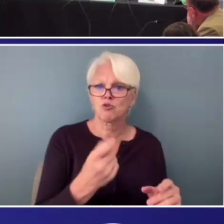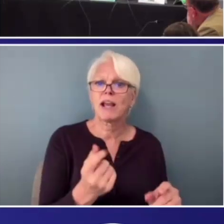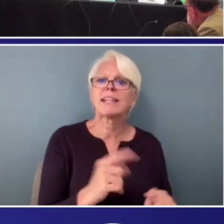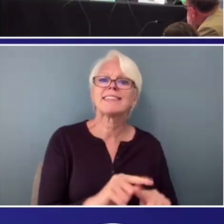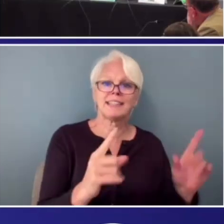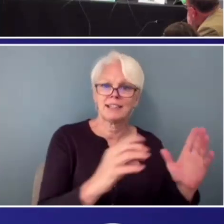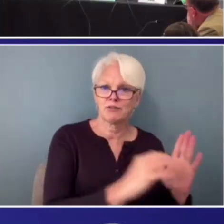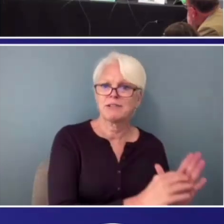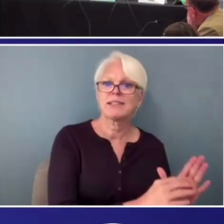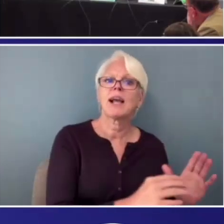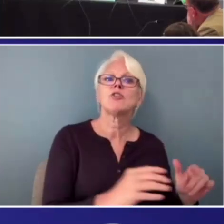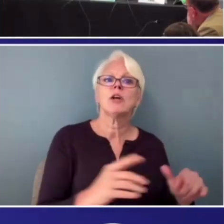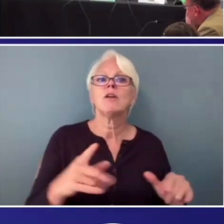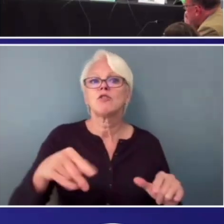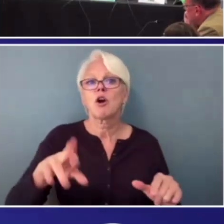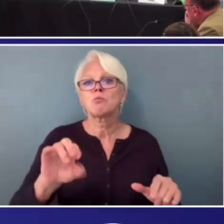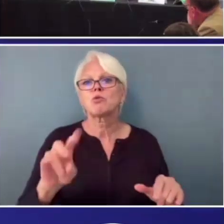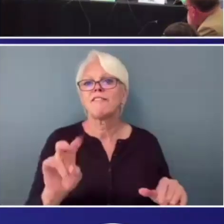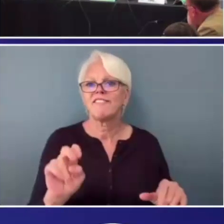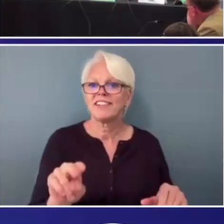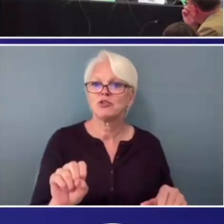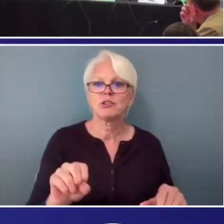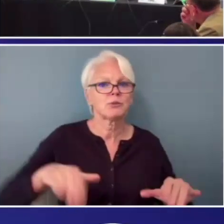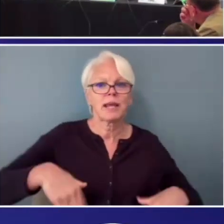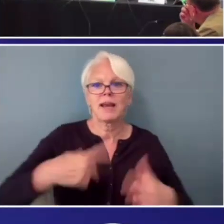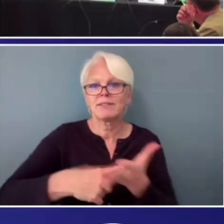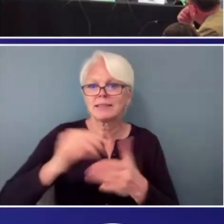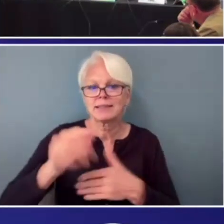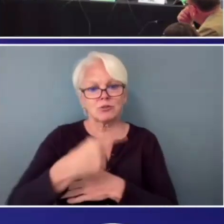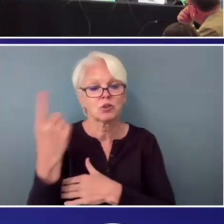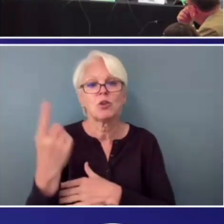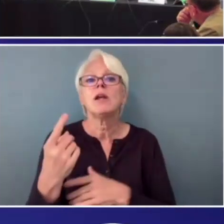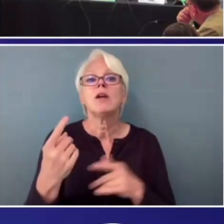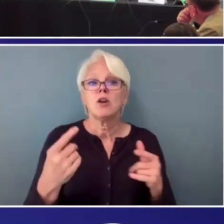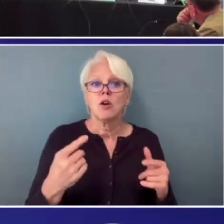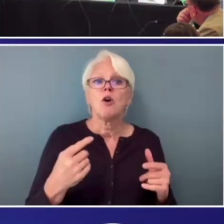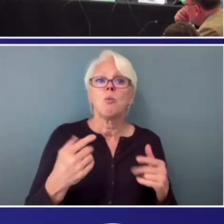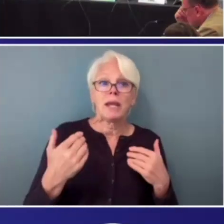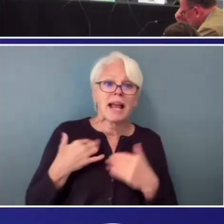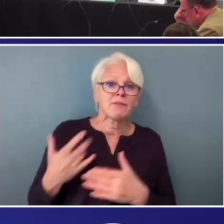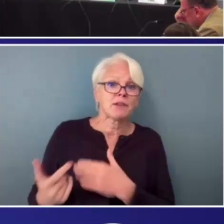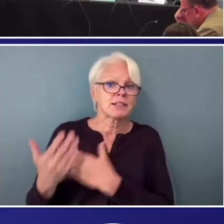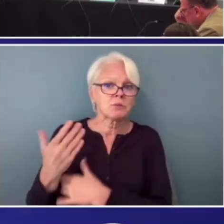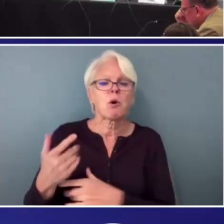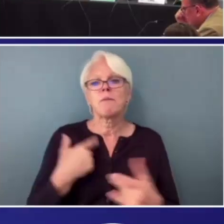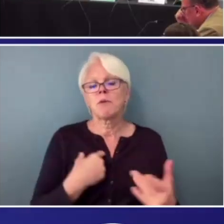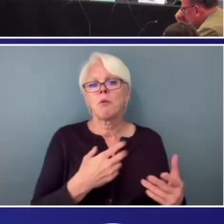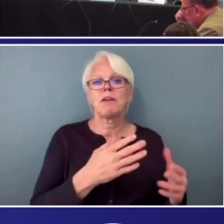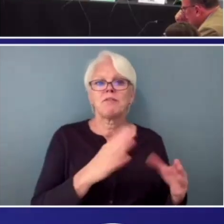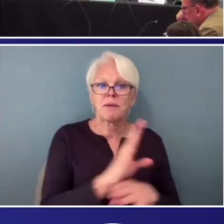haven't gone over yet today. We did have that to go over this morning, but we've been a little busy with that professional degree stuff.